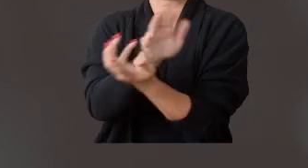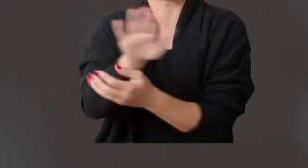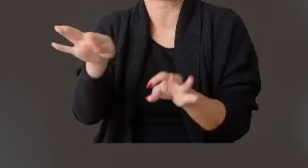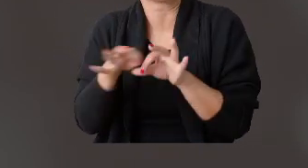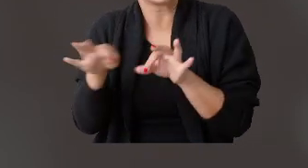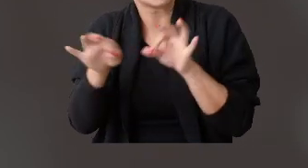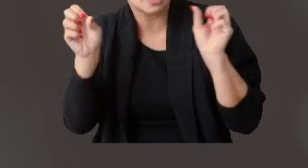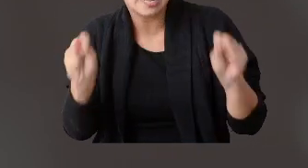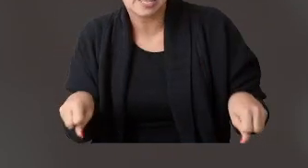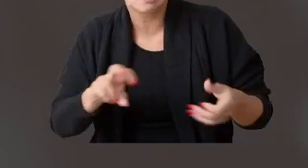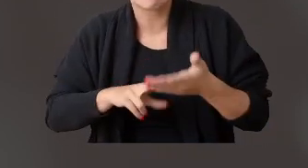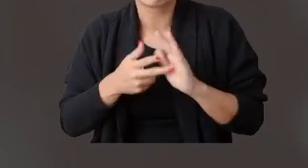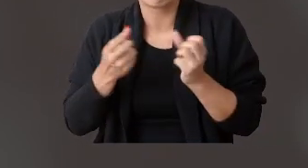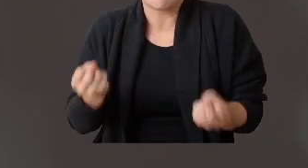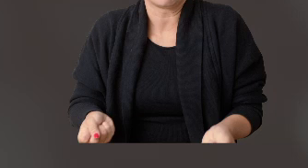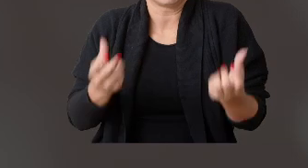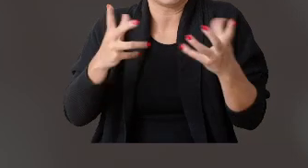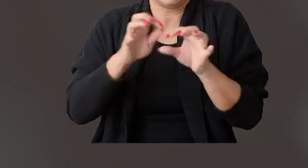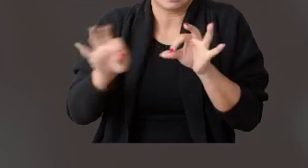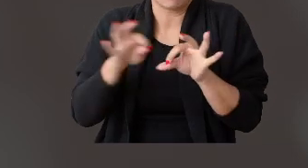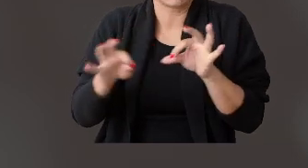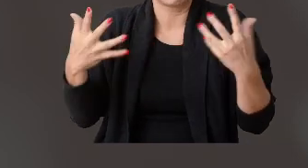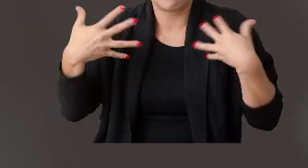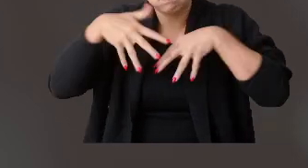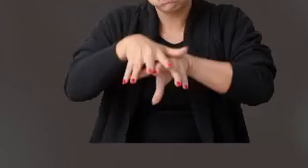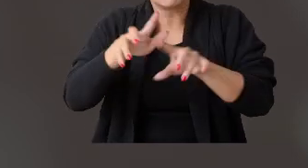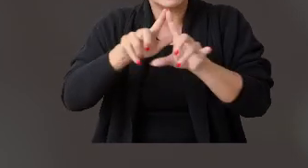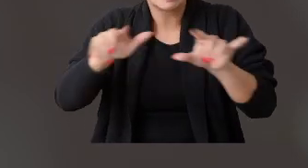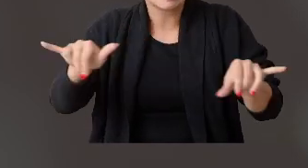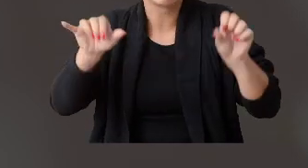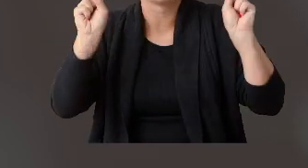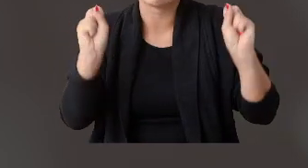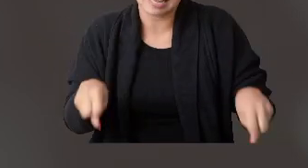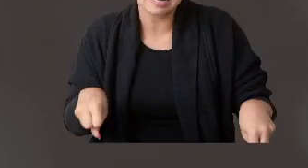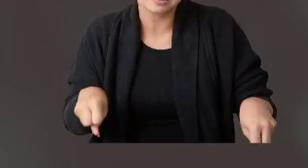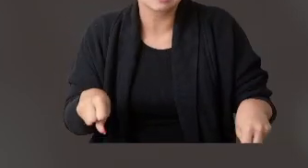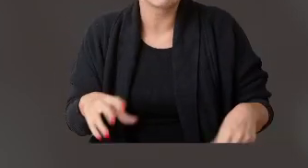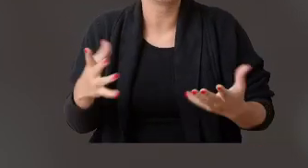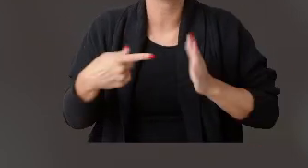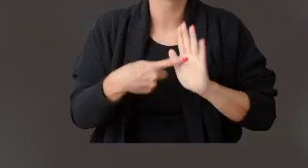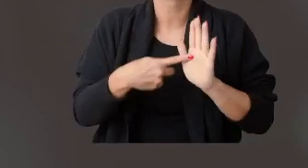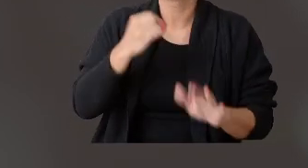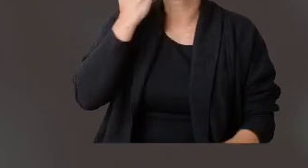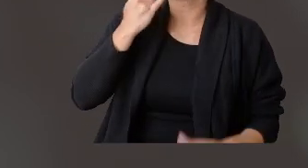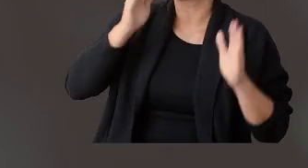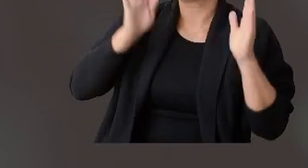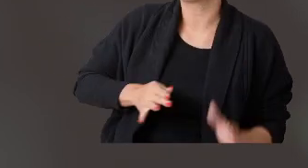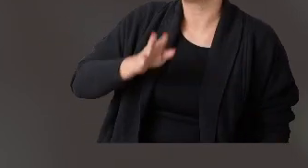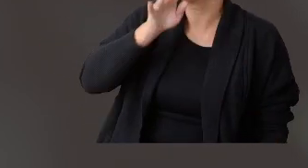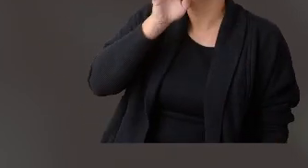I can have multiple languages happening at the same time. So if a person is Chinese and they're speaking,